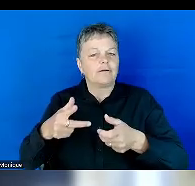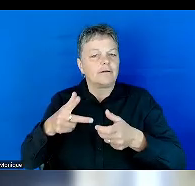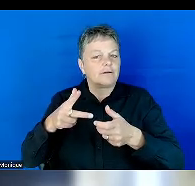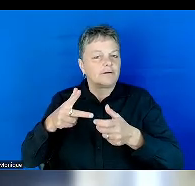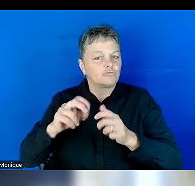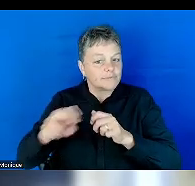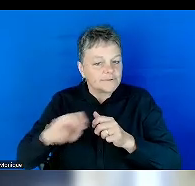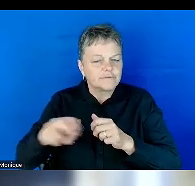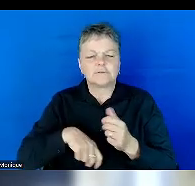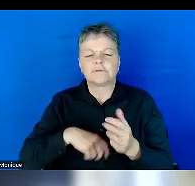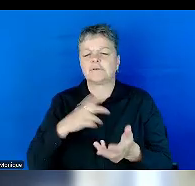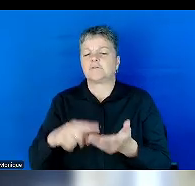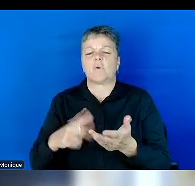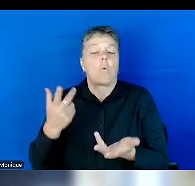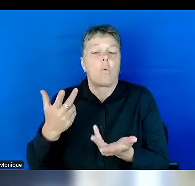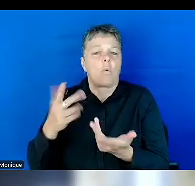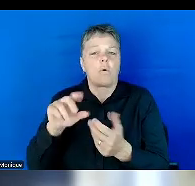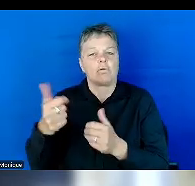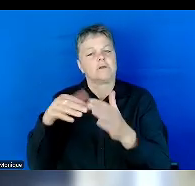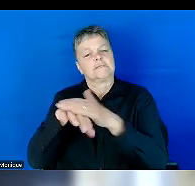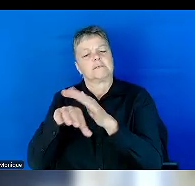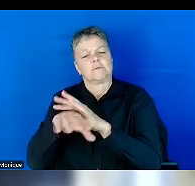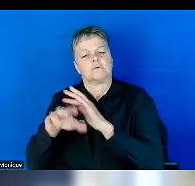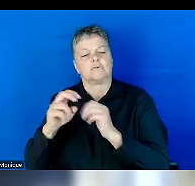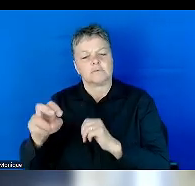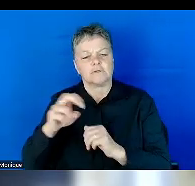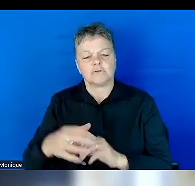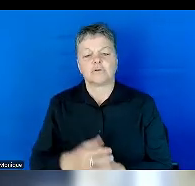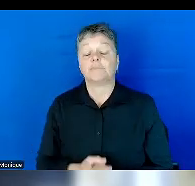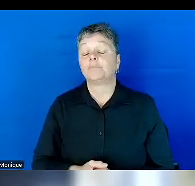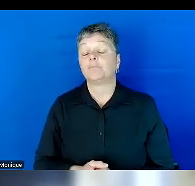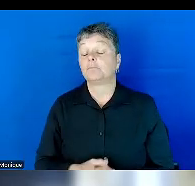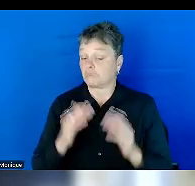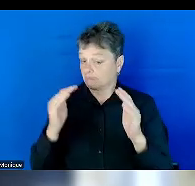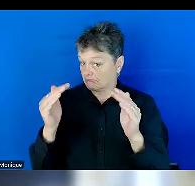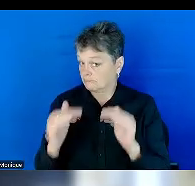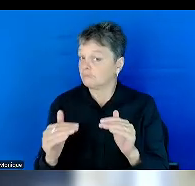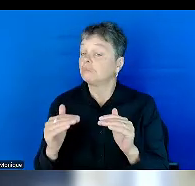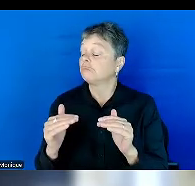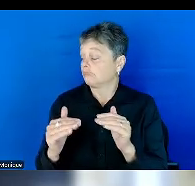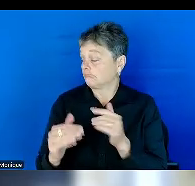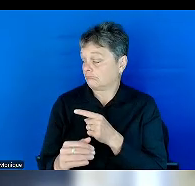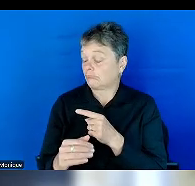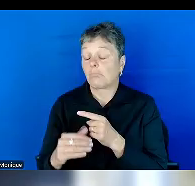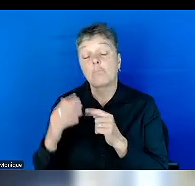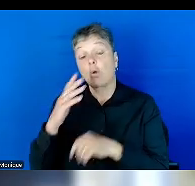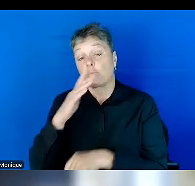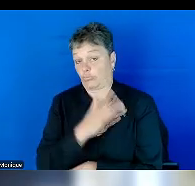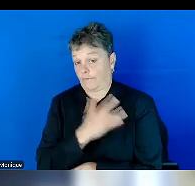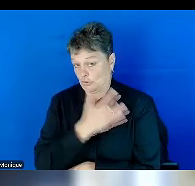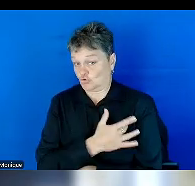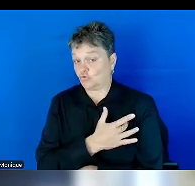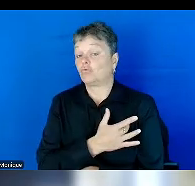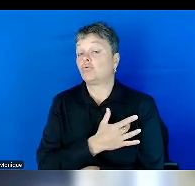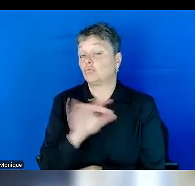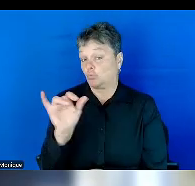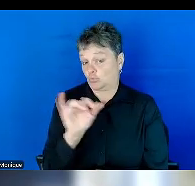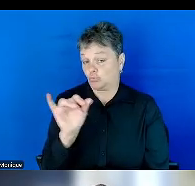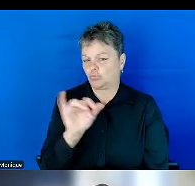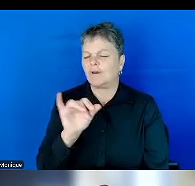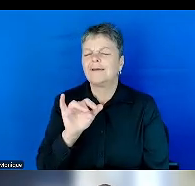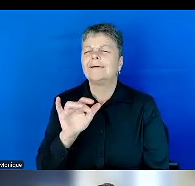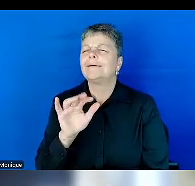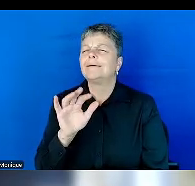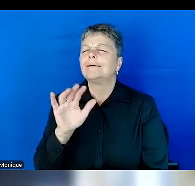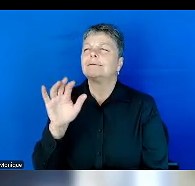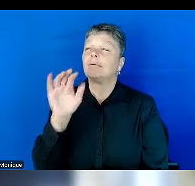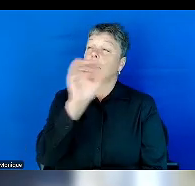of transportation in Ontario. Um, and usually in Ontario for the most part it's it's just buses.